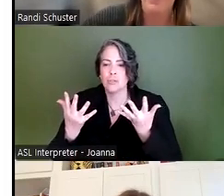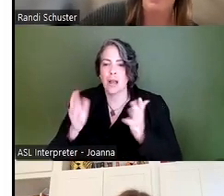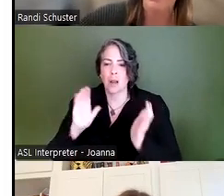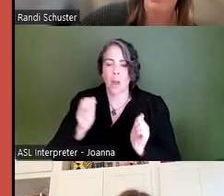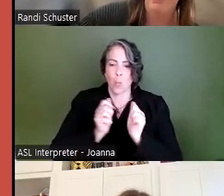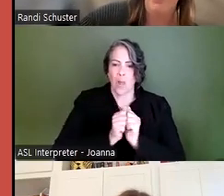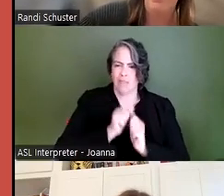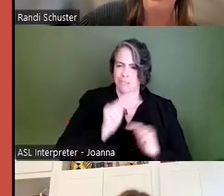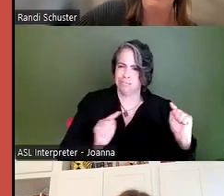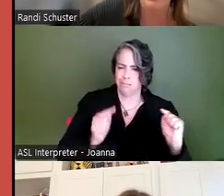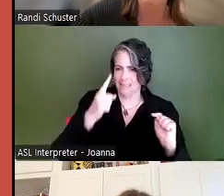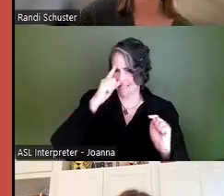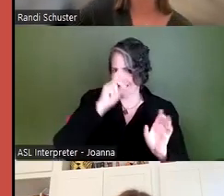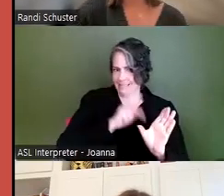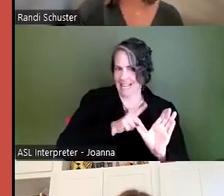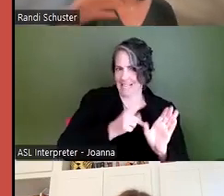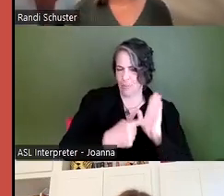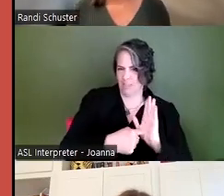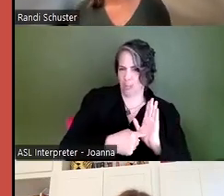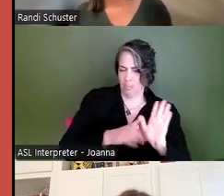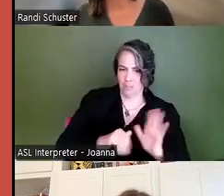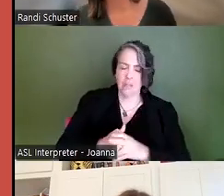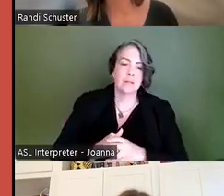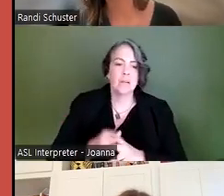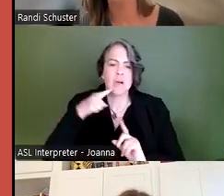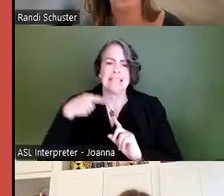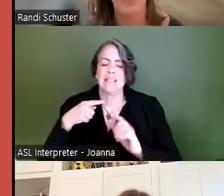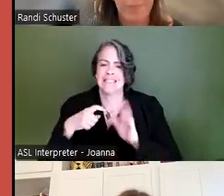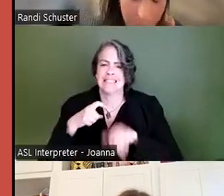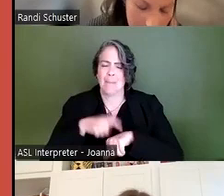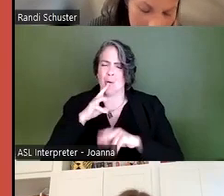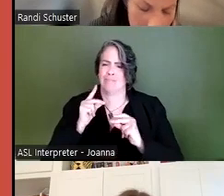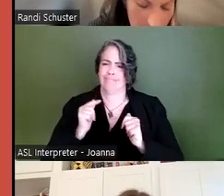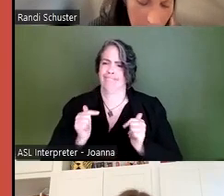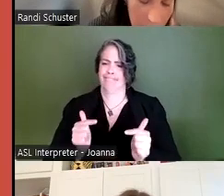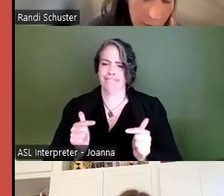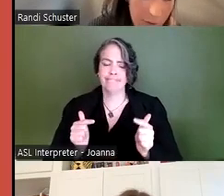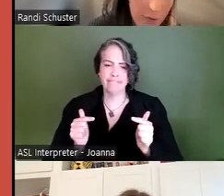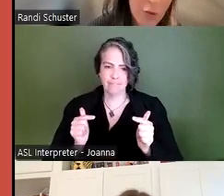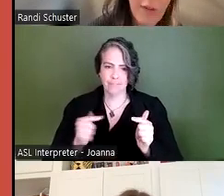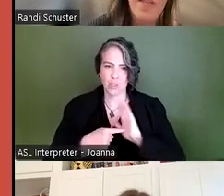And just for purposes of time, I want to move forward and show you, you know, the surveys